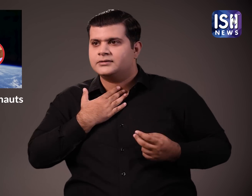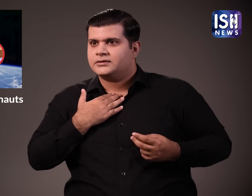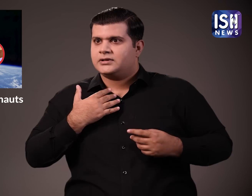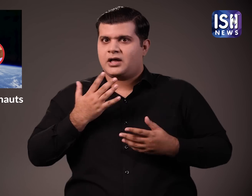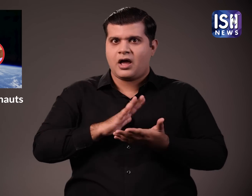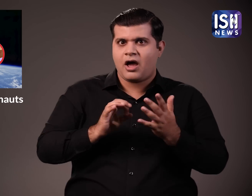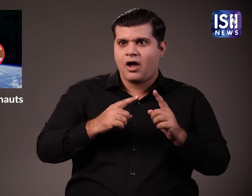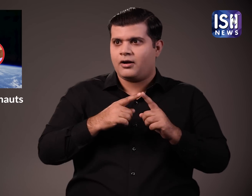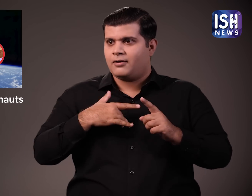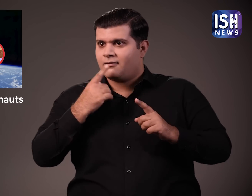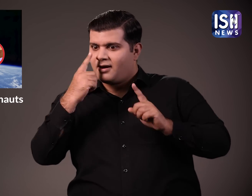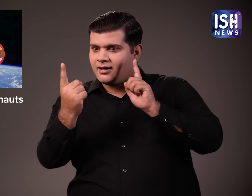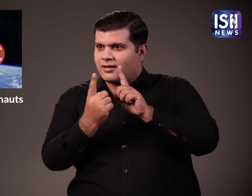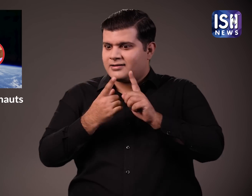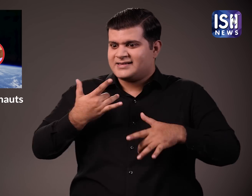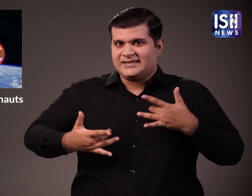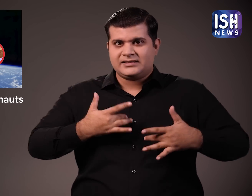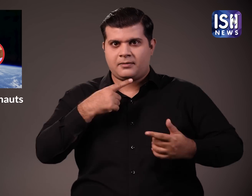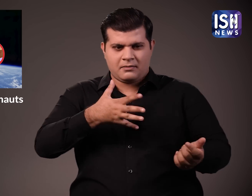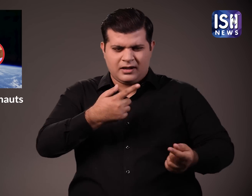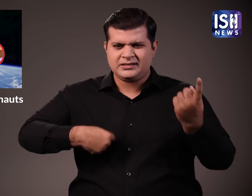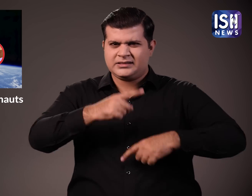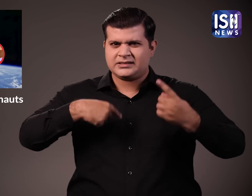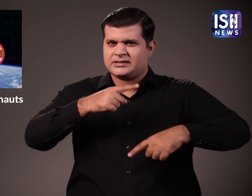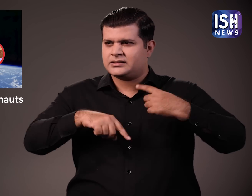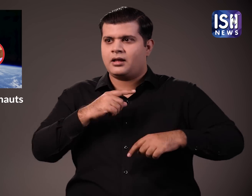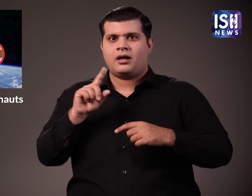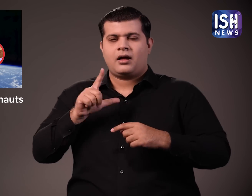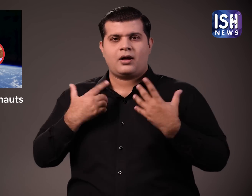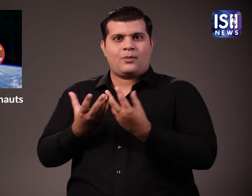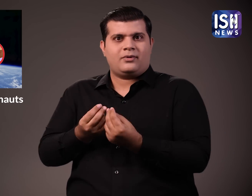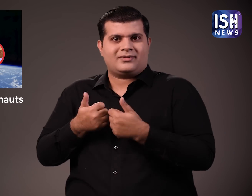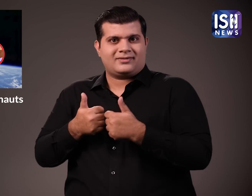When you are sexually aroused, your blood pumps through your body helping you to have sex.